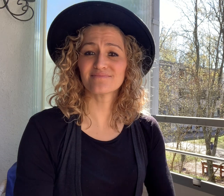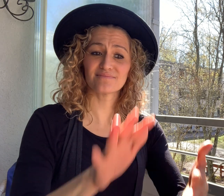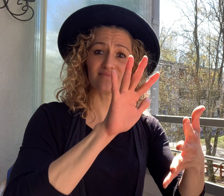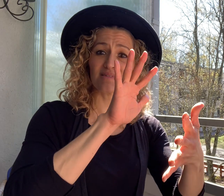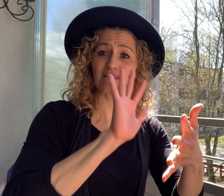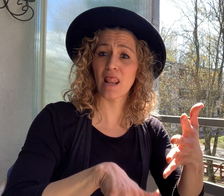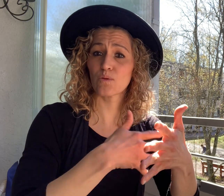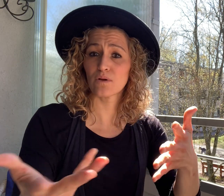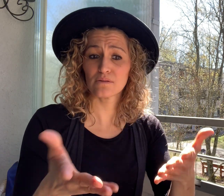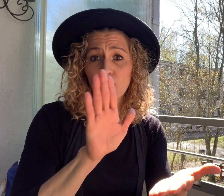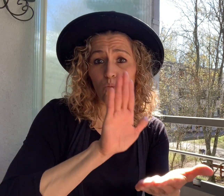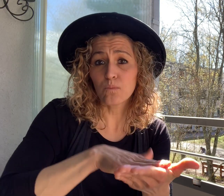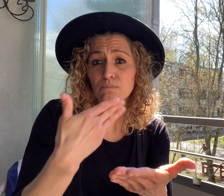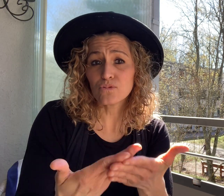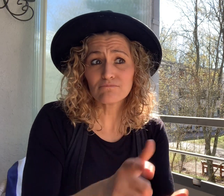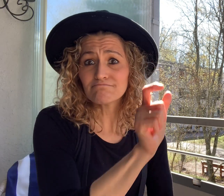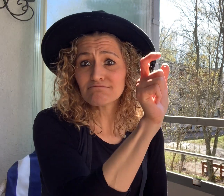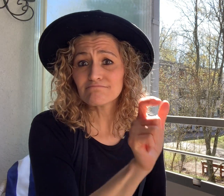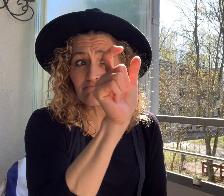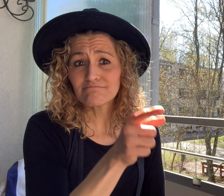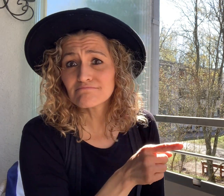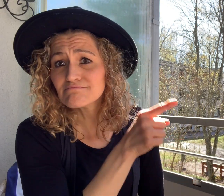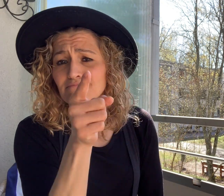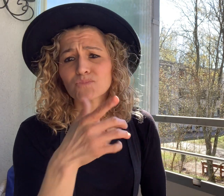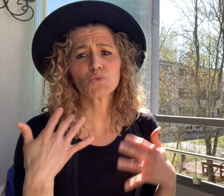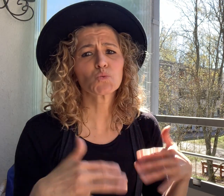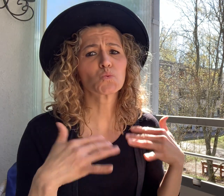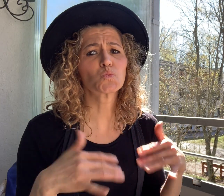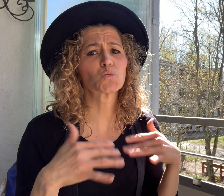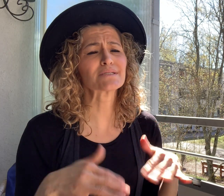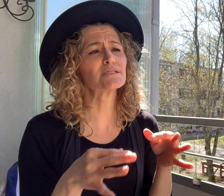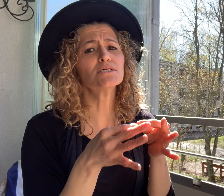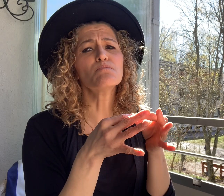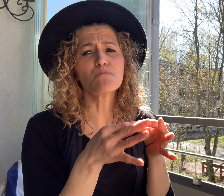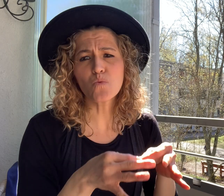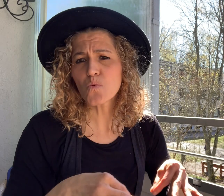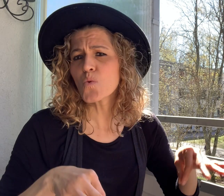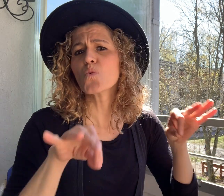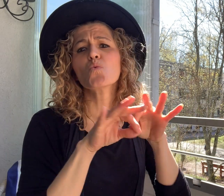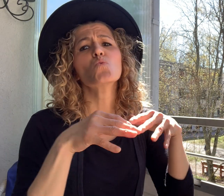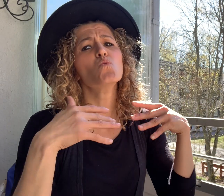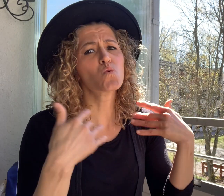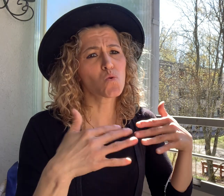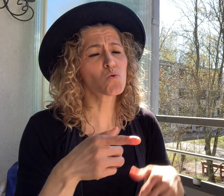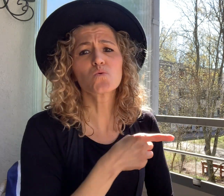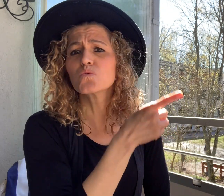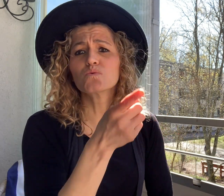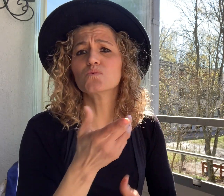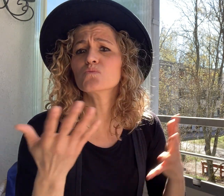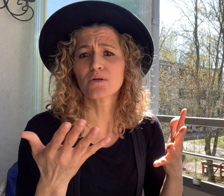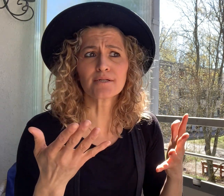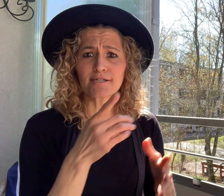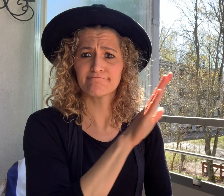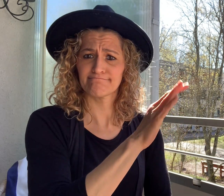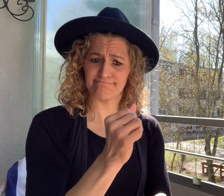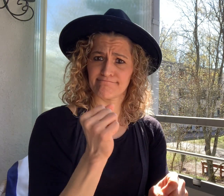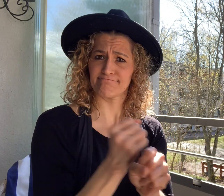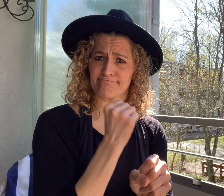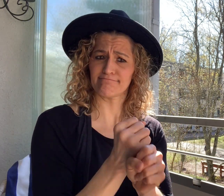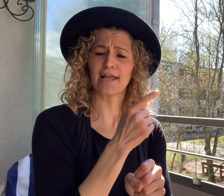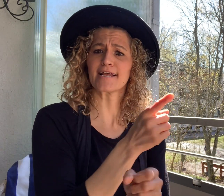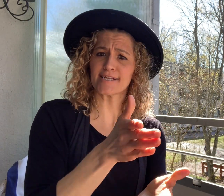Sign language interpreters play an important role